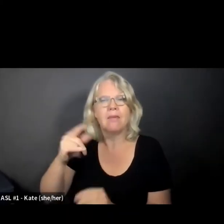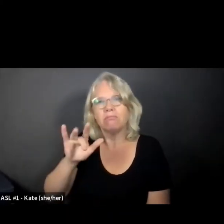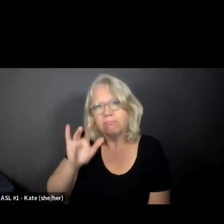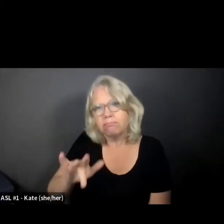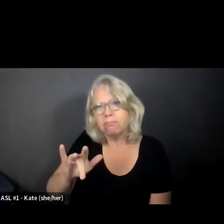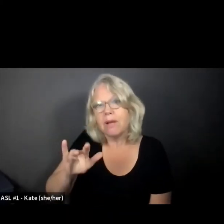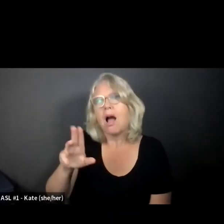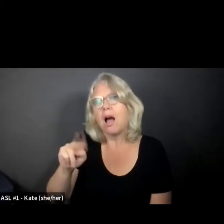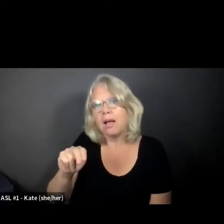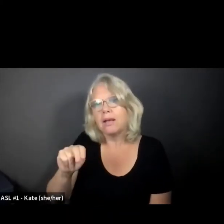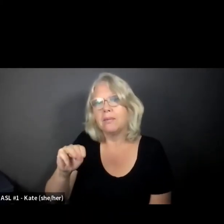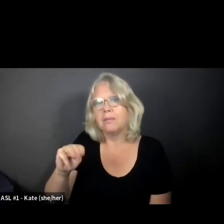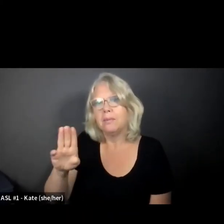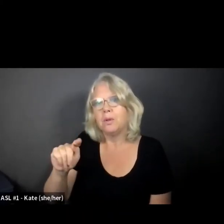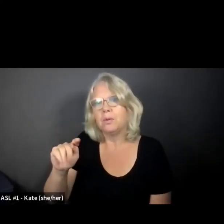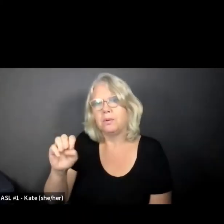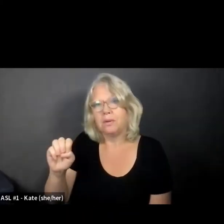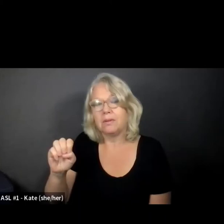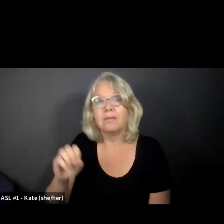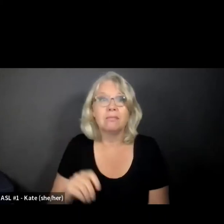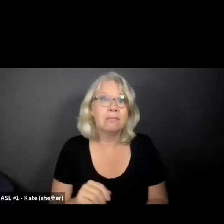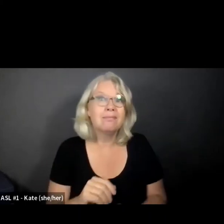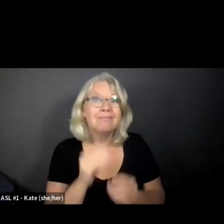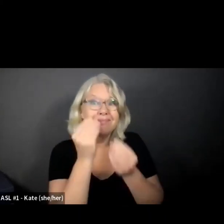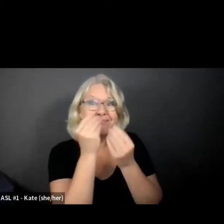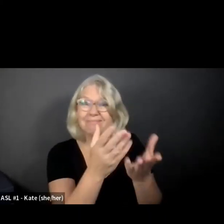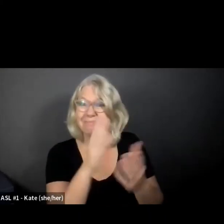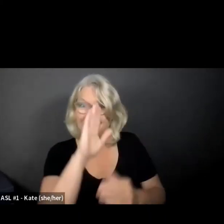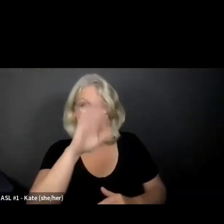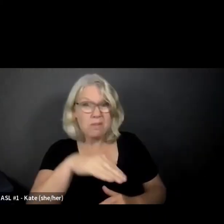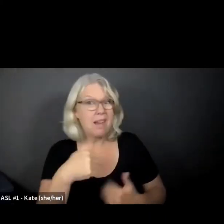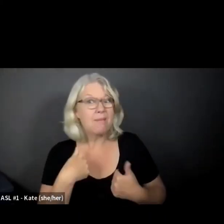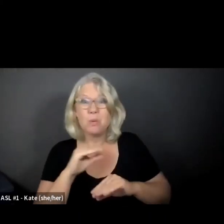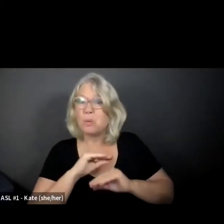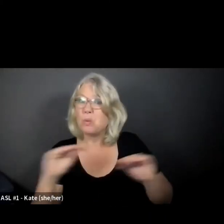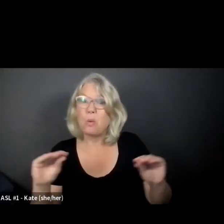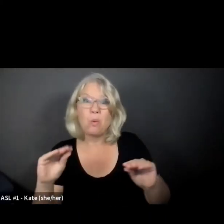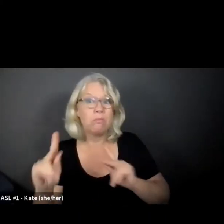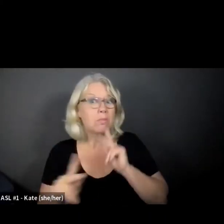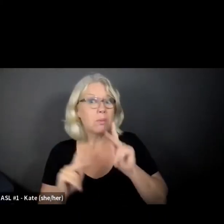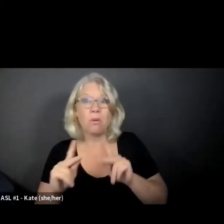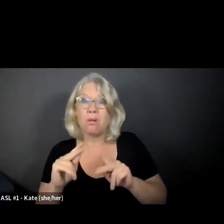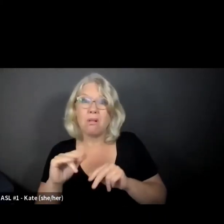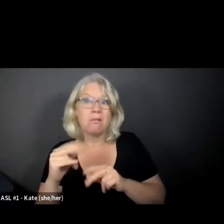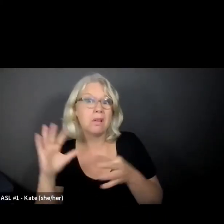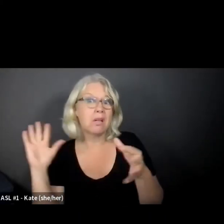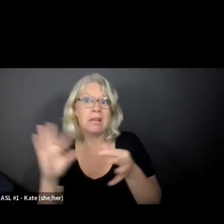QUESTIONS. DOUGLAS, I DON'T BELIEVE THERE ARE ANY PERSONS ON THE PHONE.